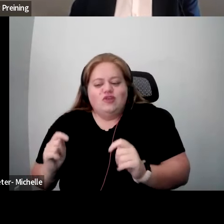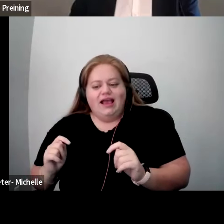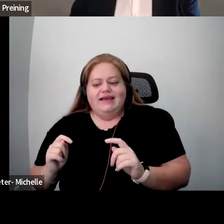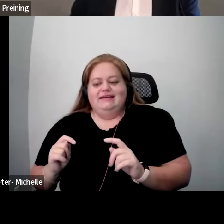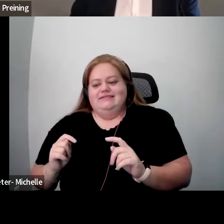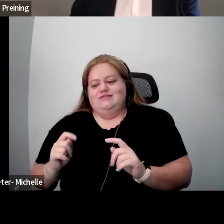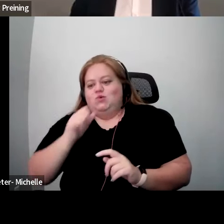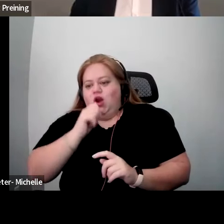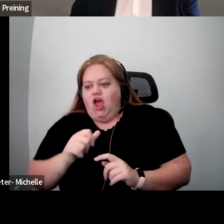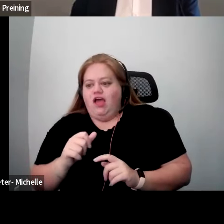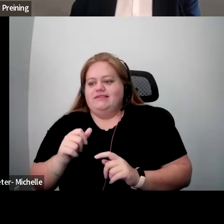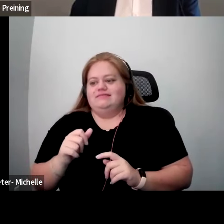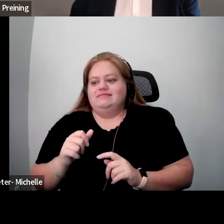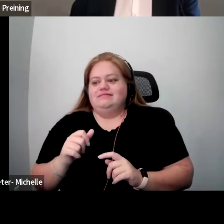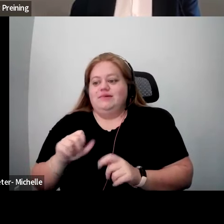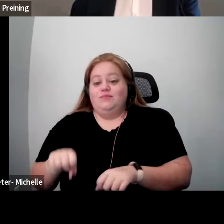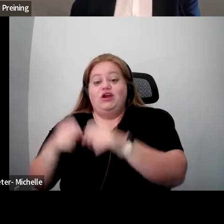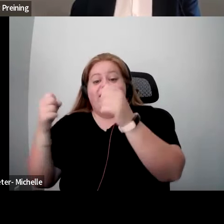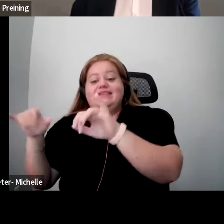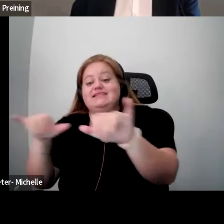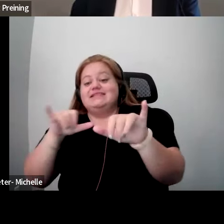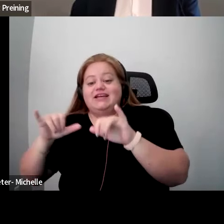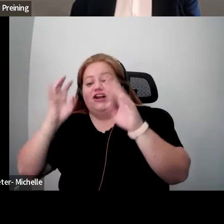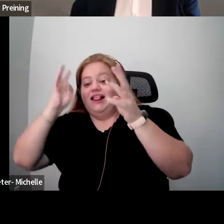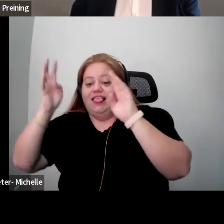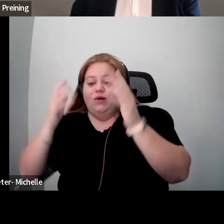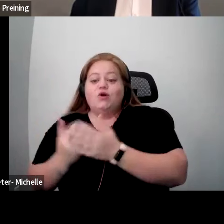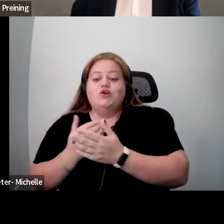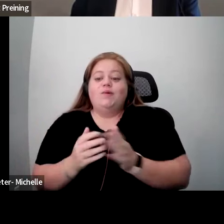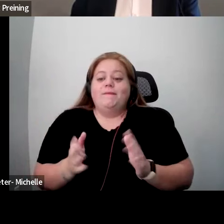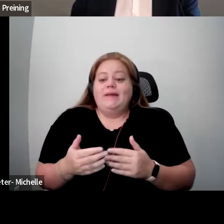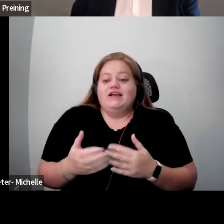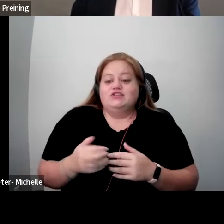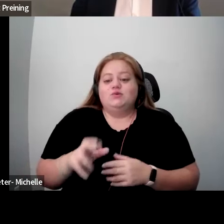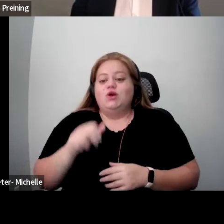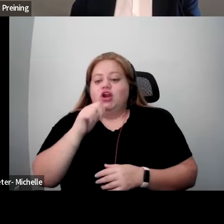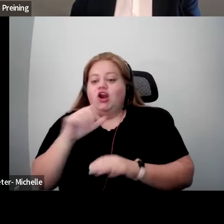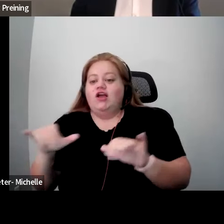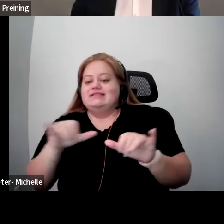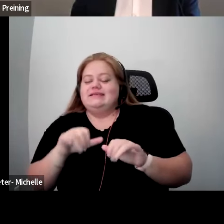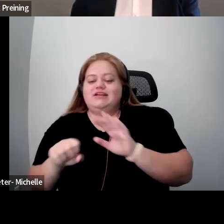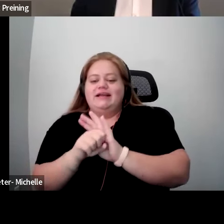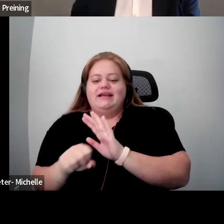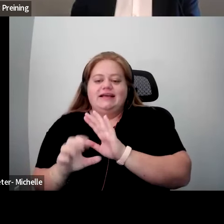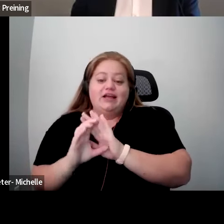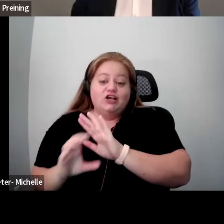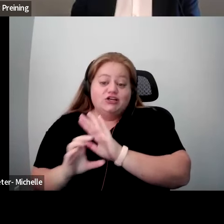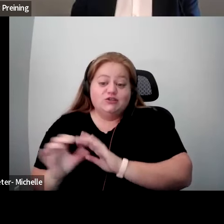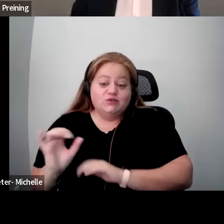from non-standard packages, maybe from non-standard characters.